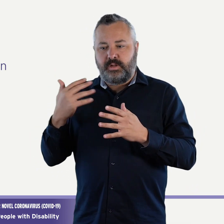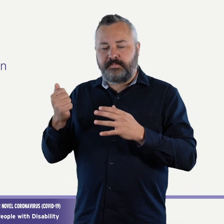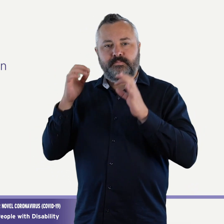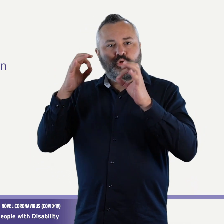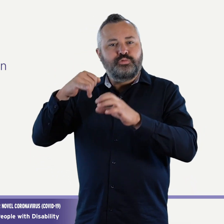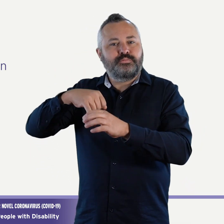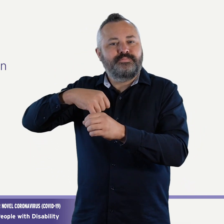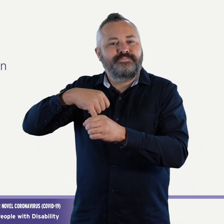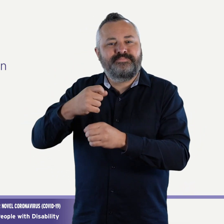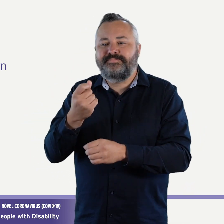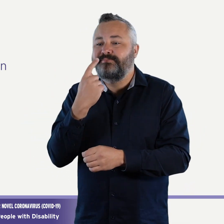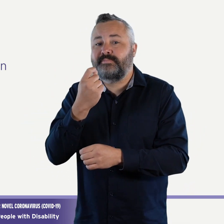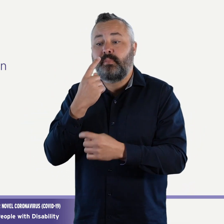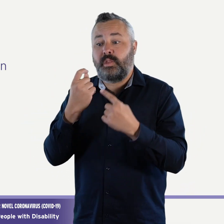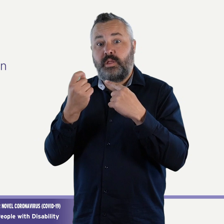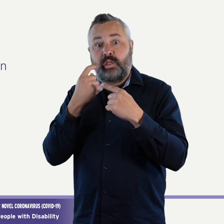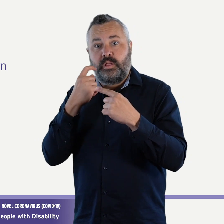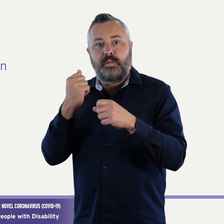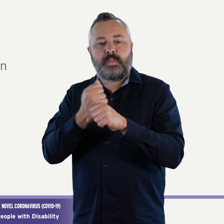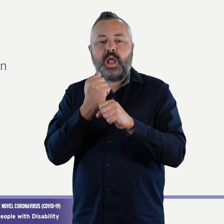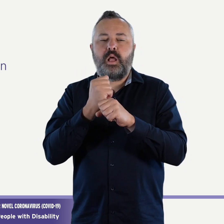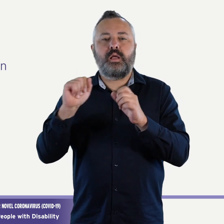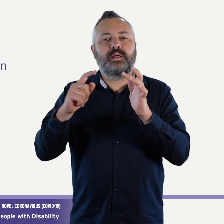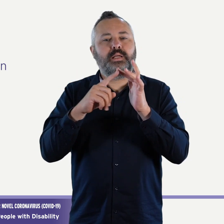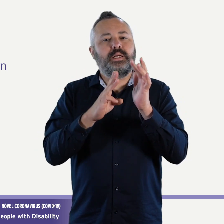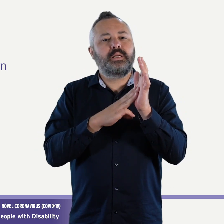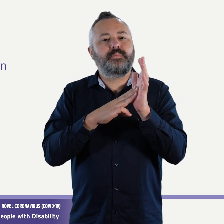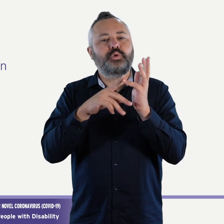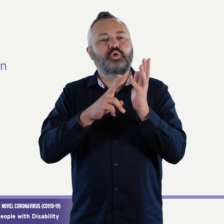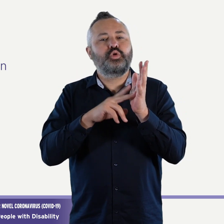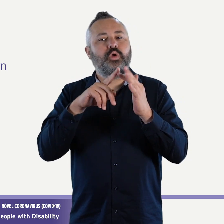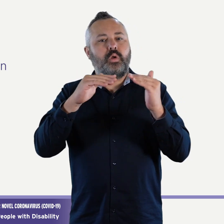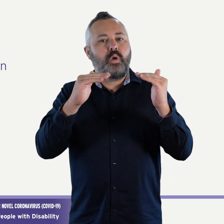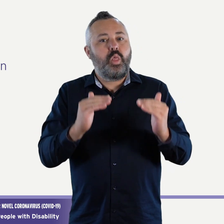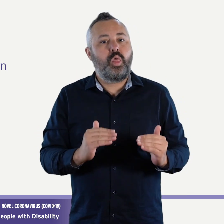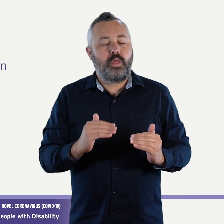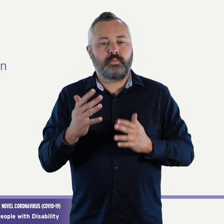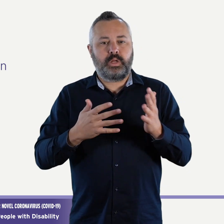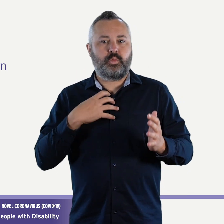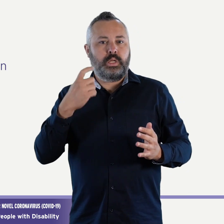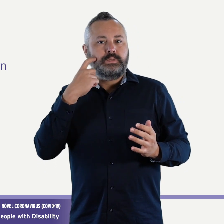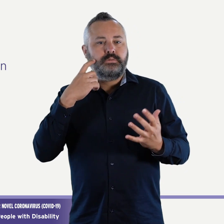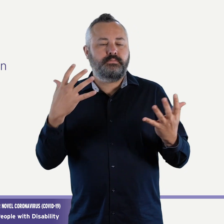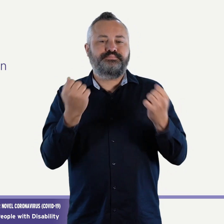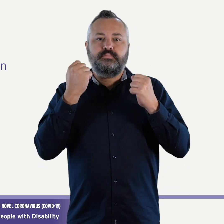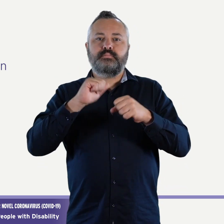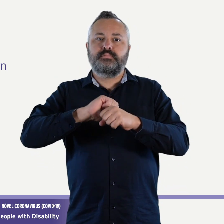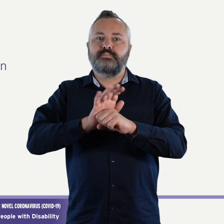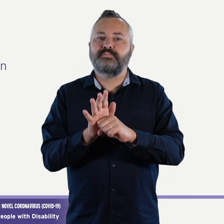Some types of medications prescribed for specific disabilities can also cause immune-suppression.